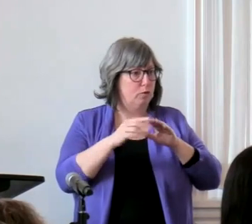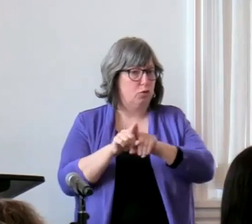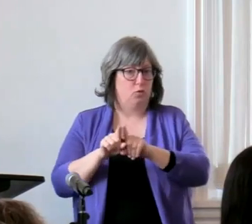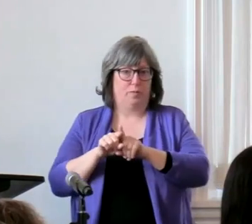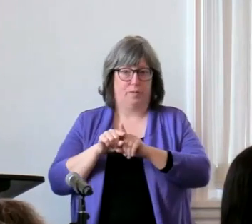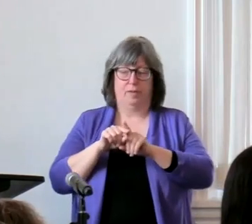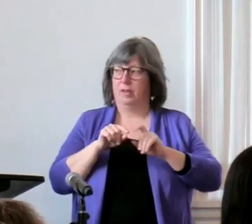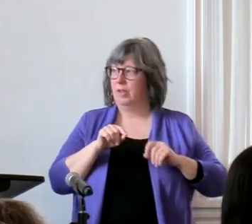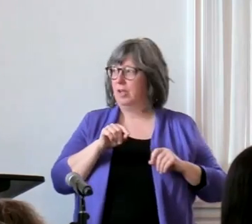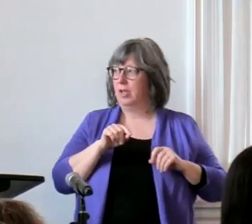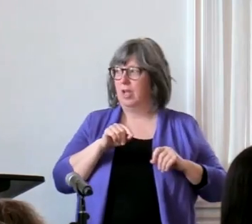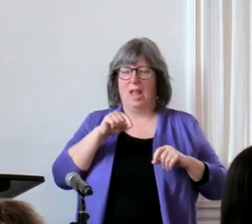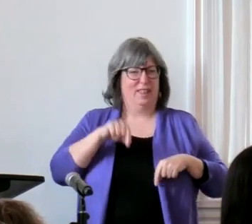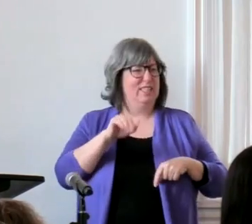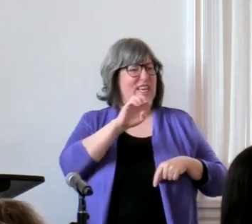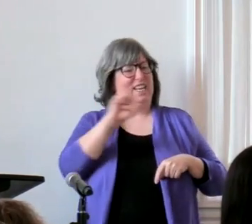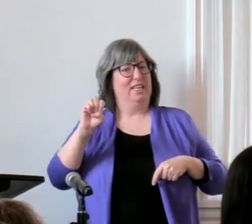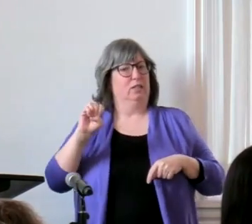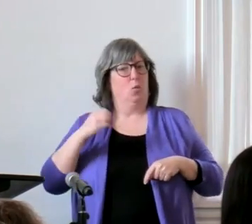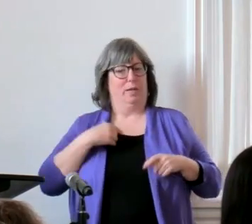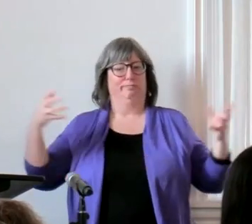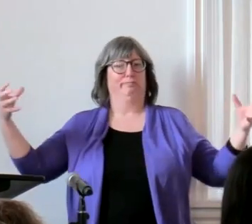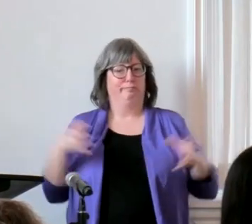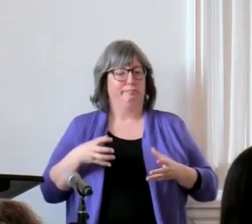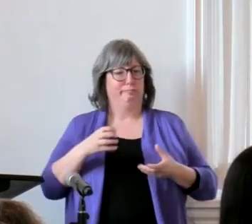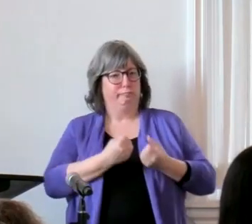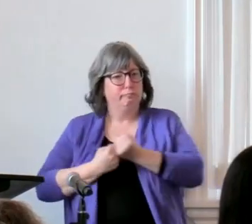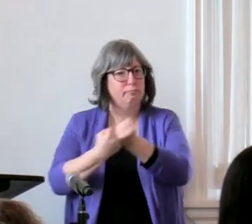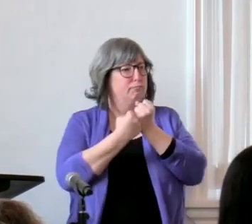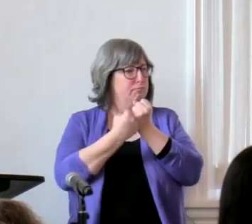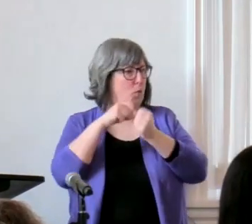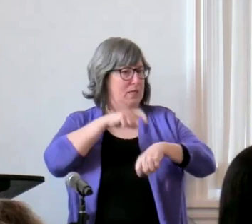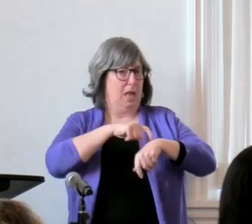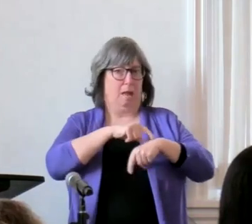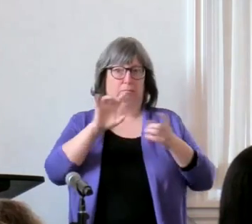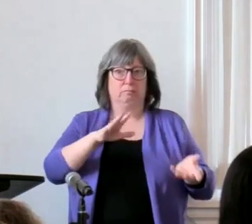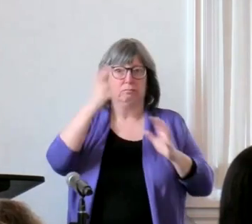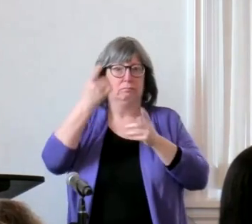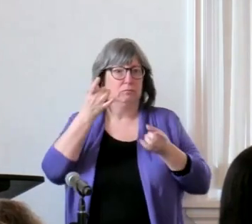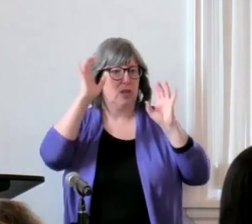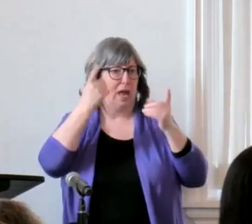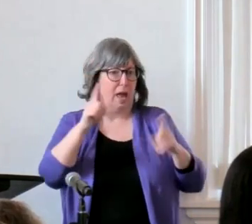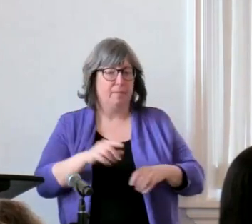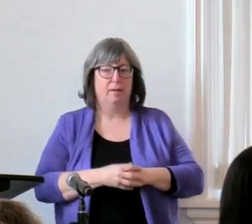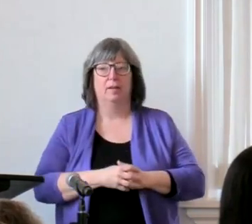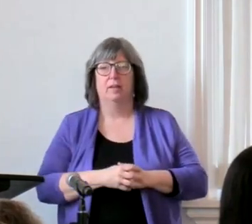This speaks to the Maritimes community of how we come together in times of crisis. We are no strangers to this and